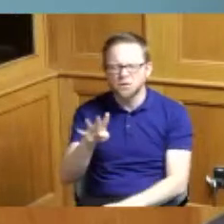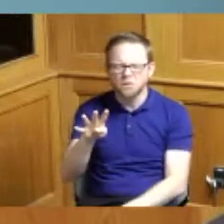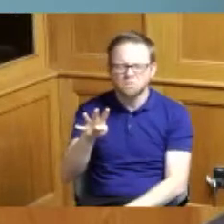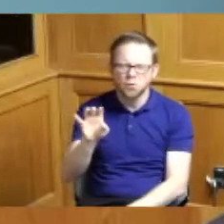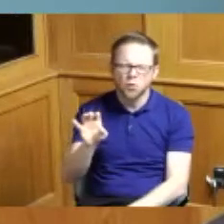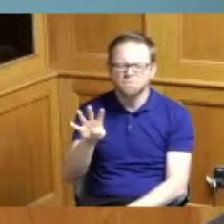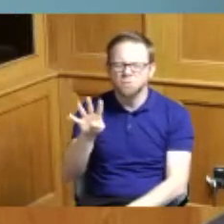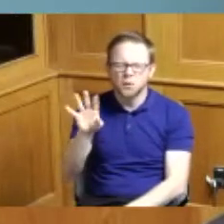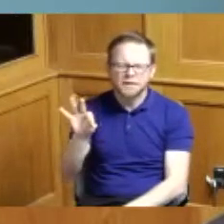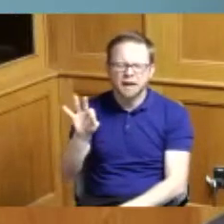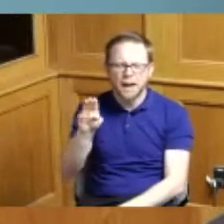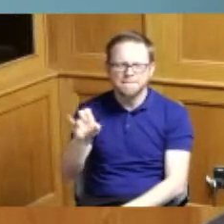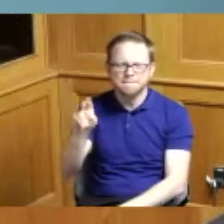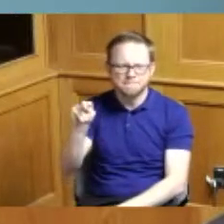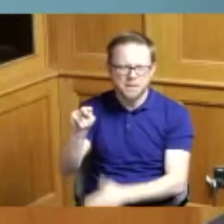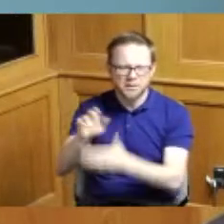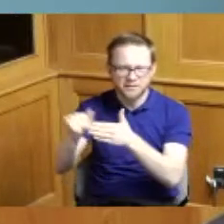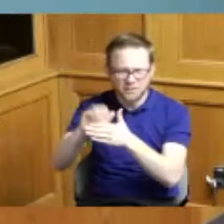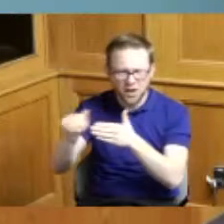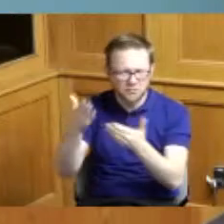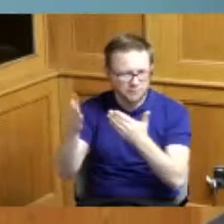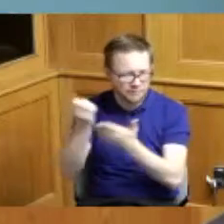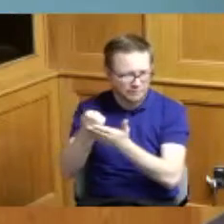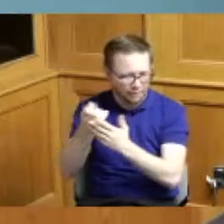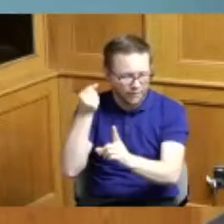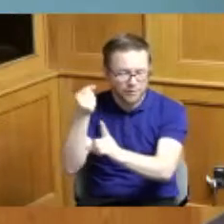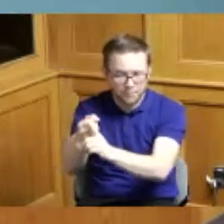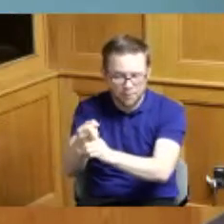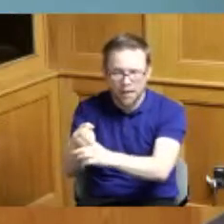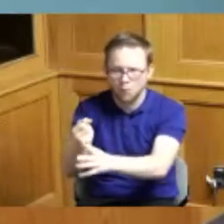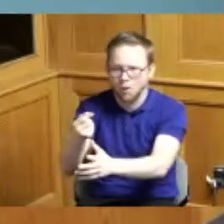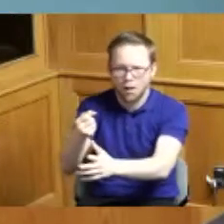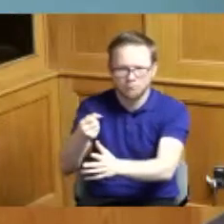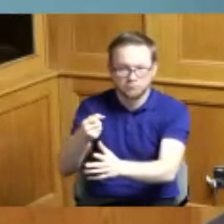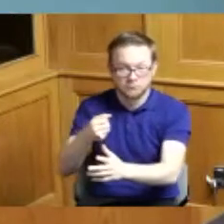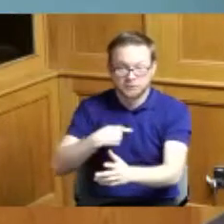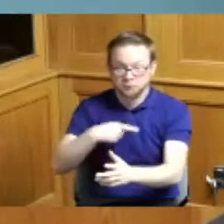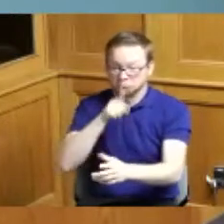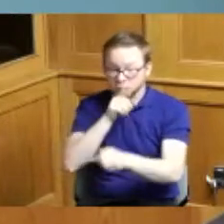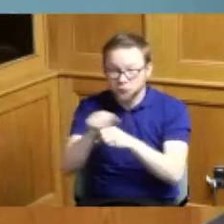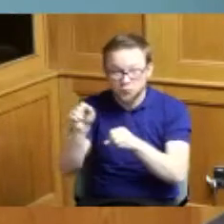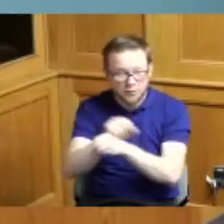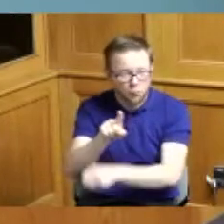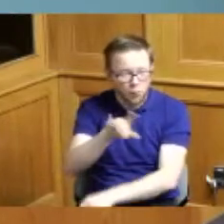would be the economic impact well of course we don't know for sure nothing is sure uh but